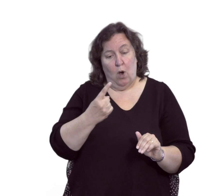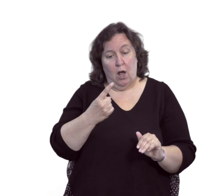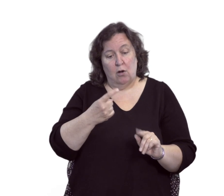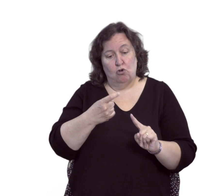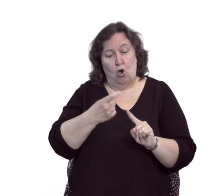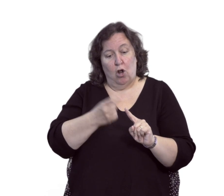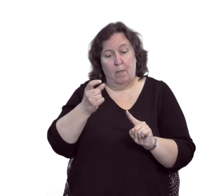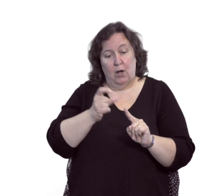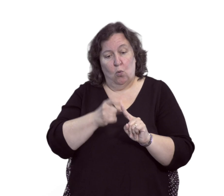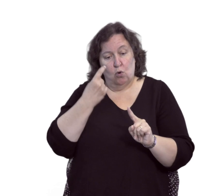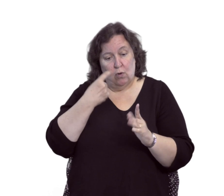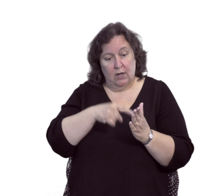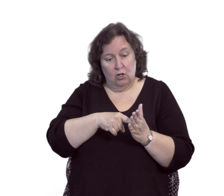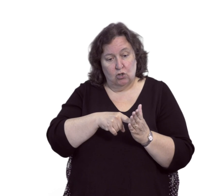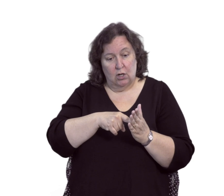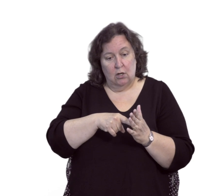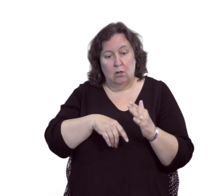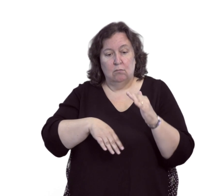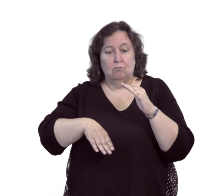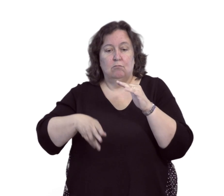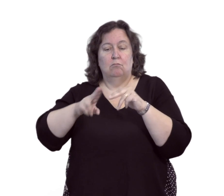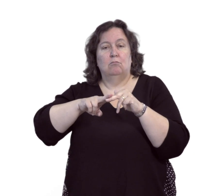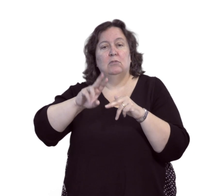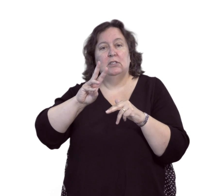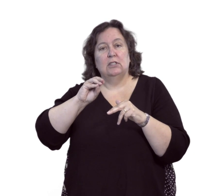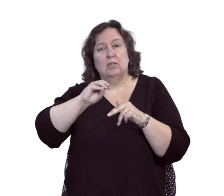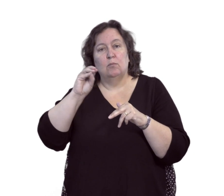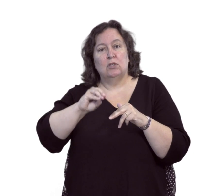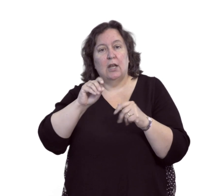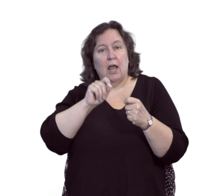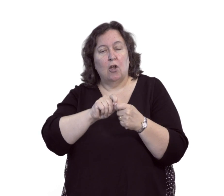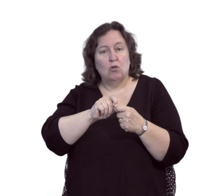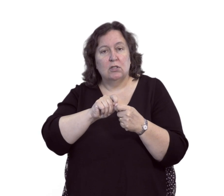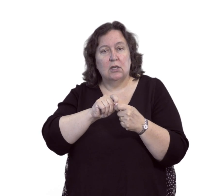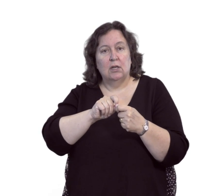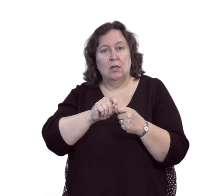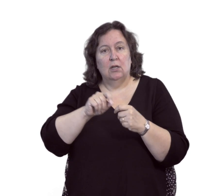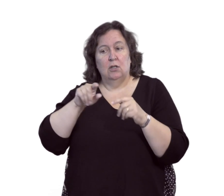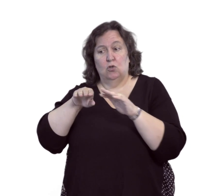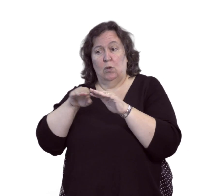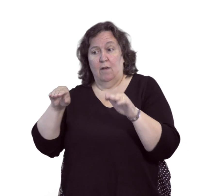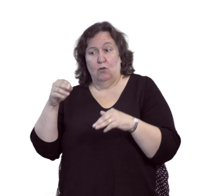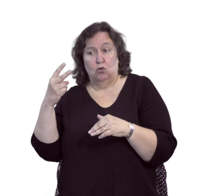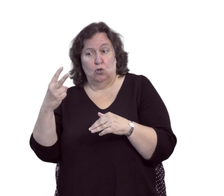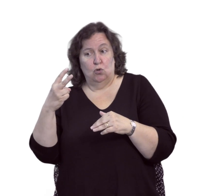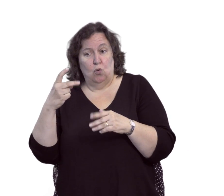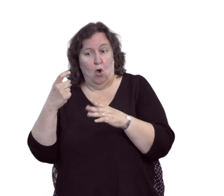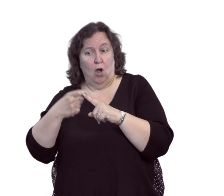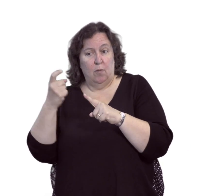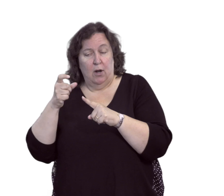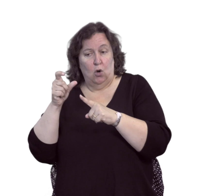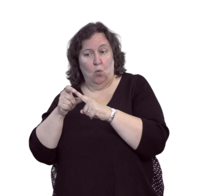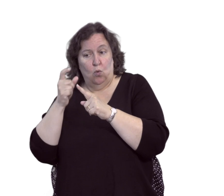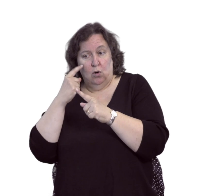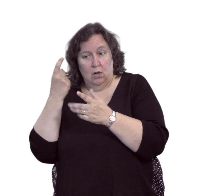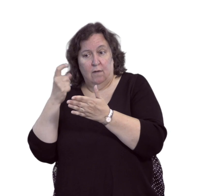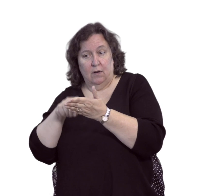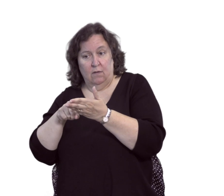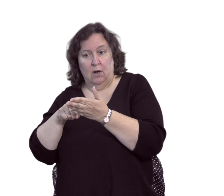from level 1 automatic word identification with 60% accuracy to level 2 automatic word identification